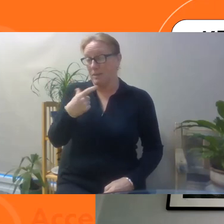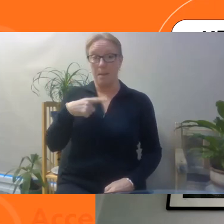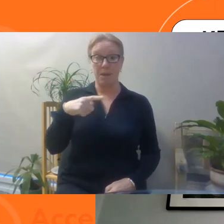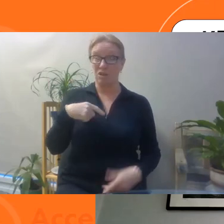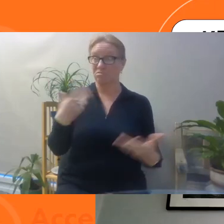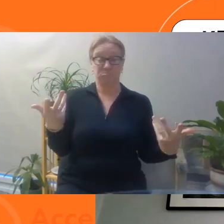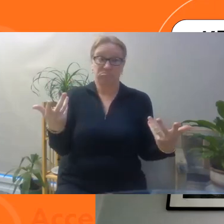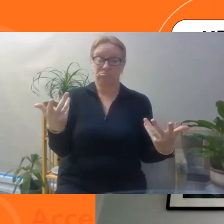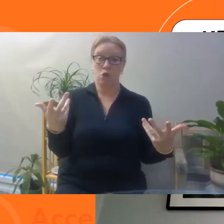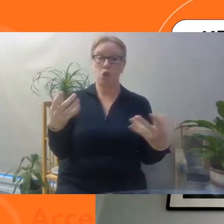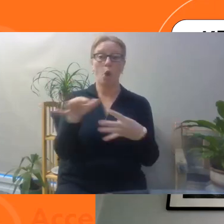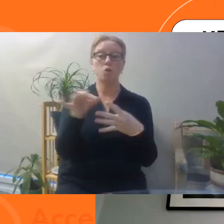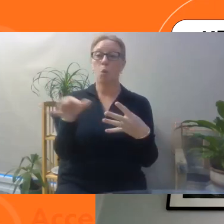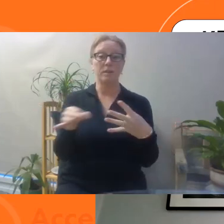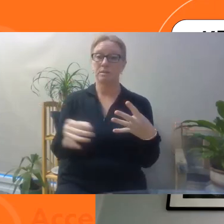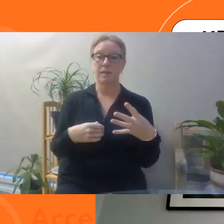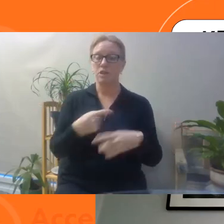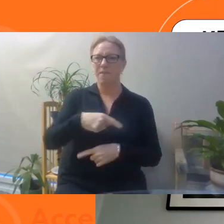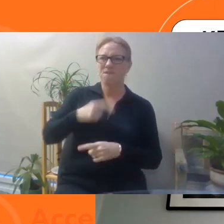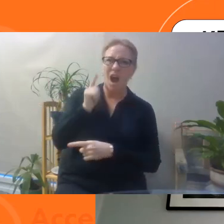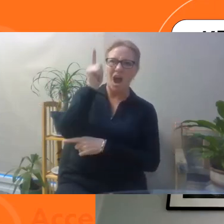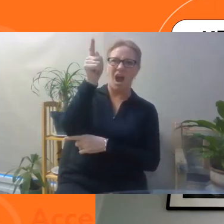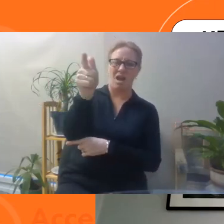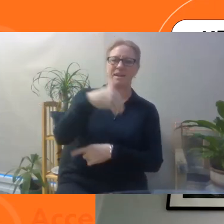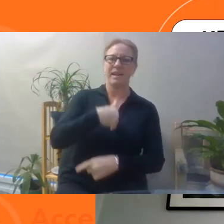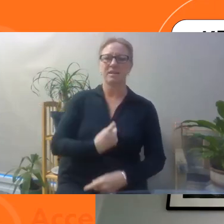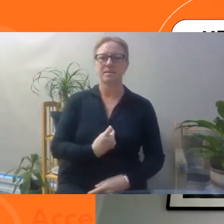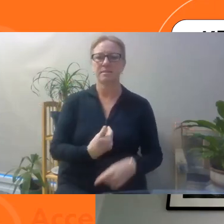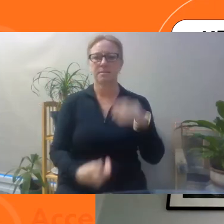to go round the whole school to get where you needed to go. And